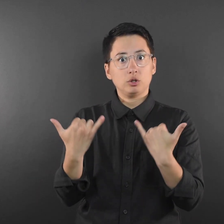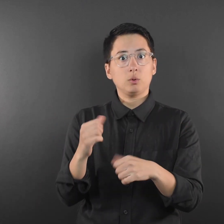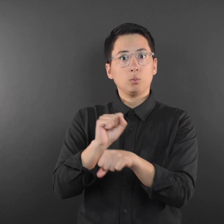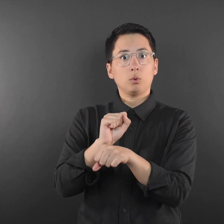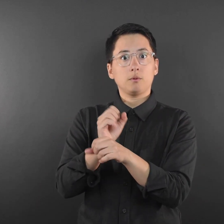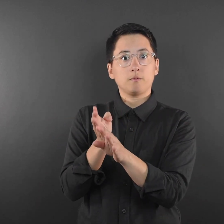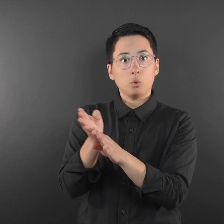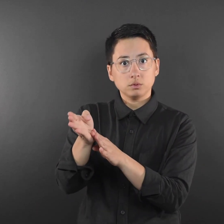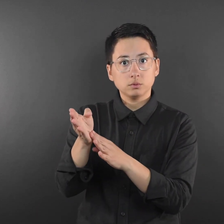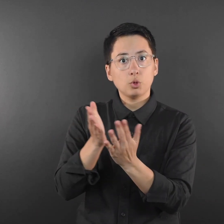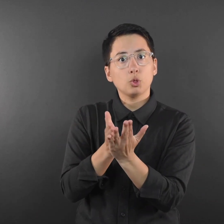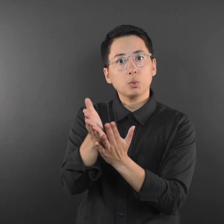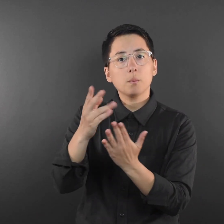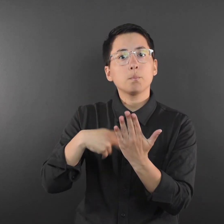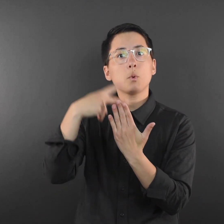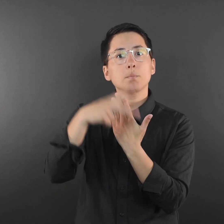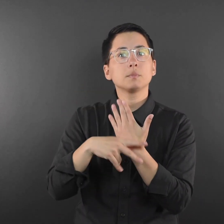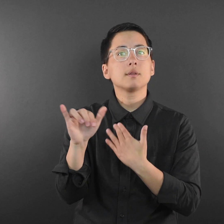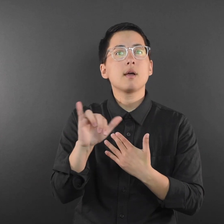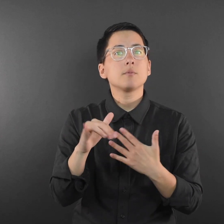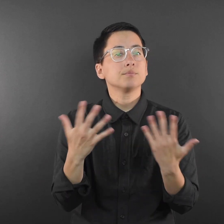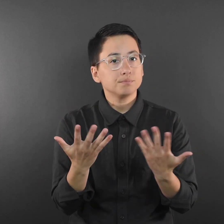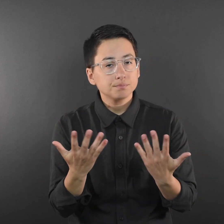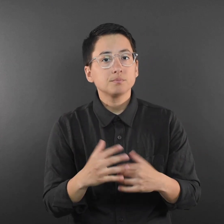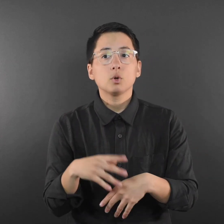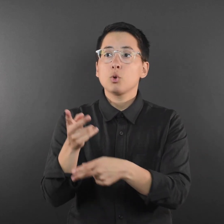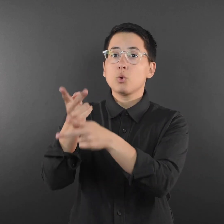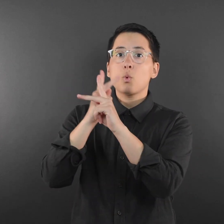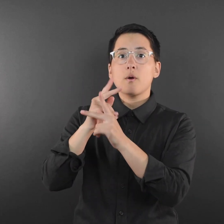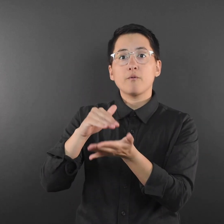through programs such as loan forgiveness for health care providers,